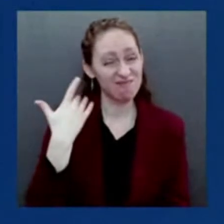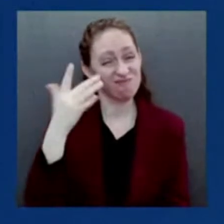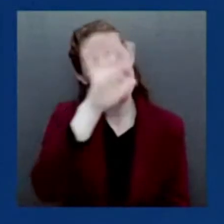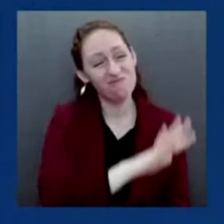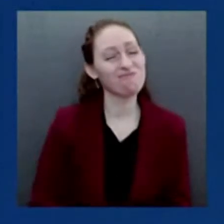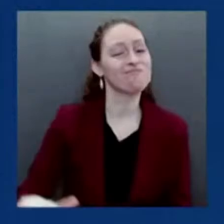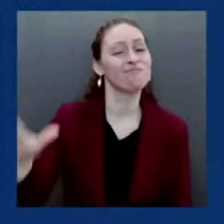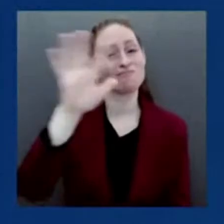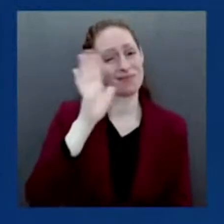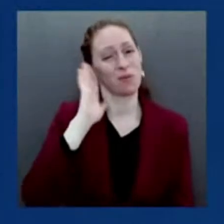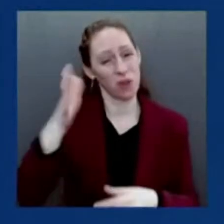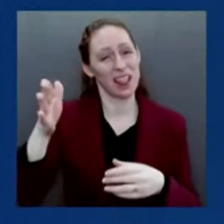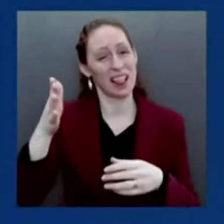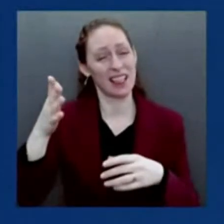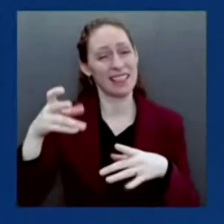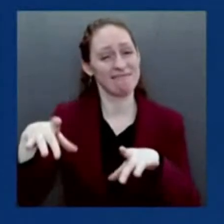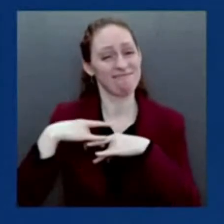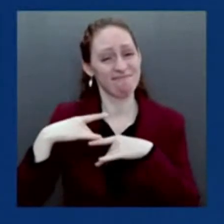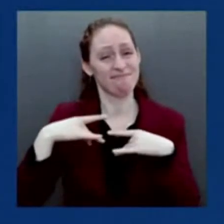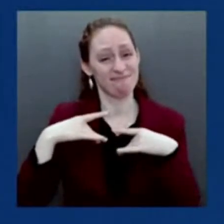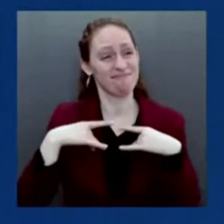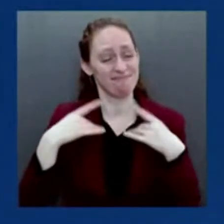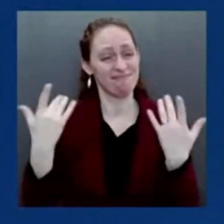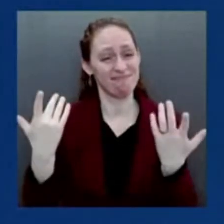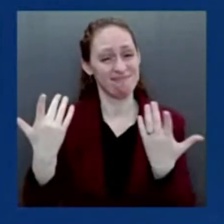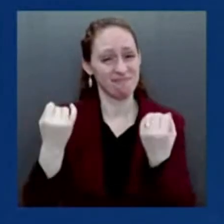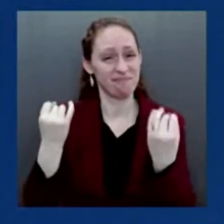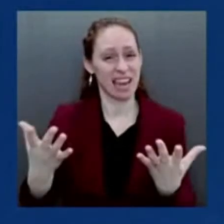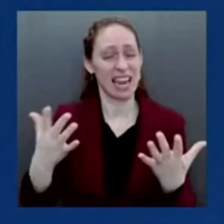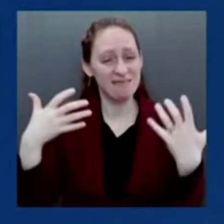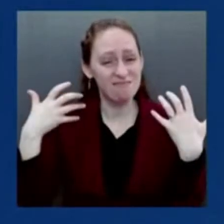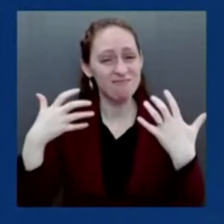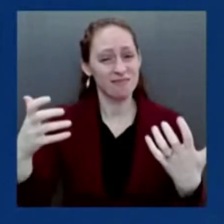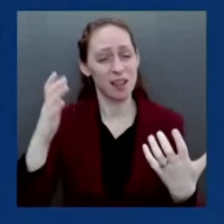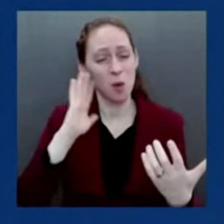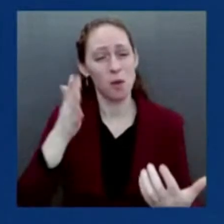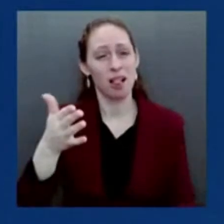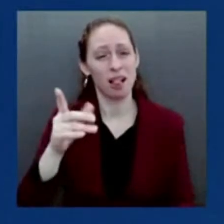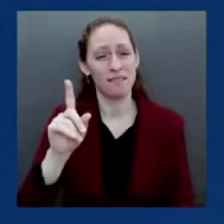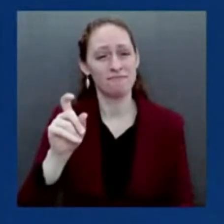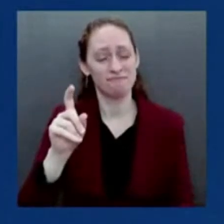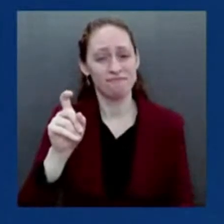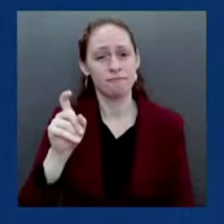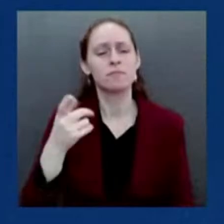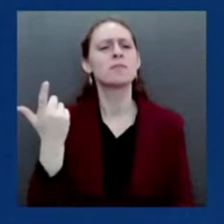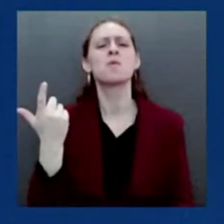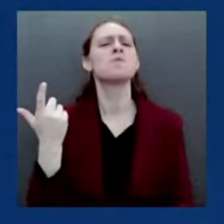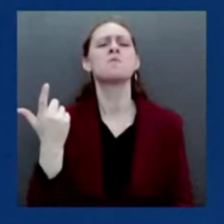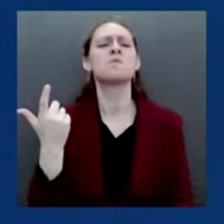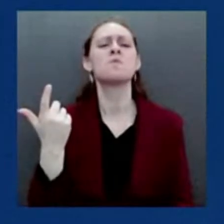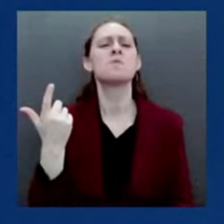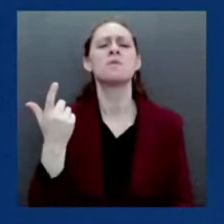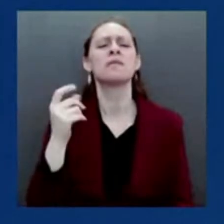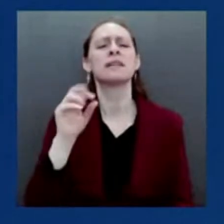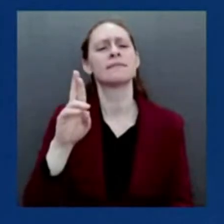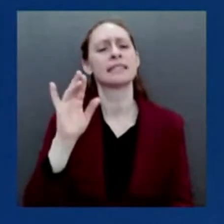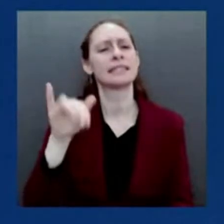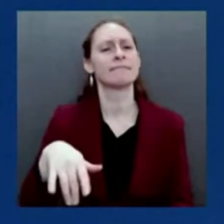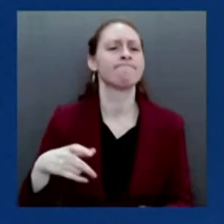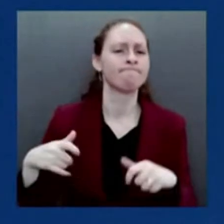THAT IS, ARE IN FACT MOST OF US